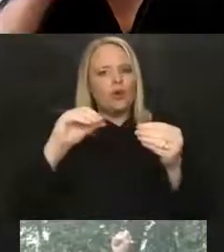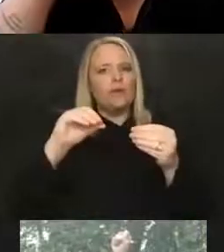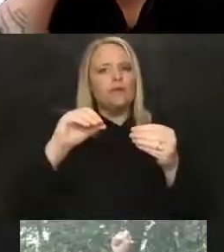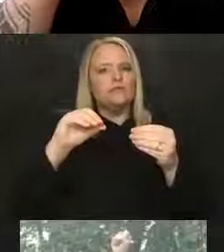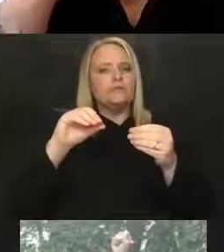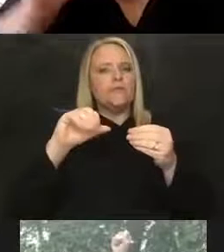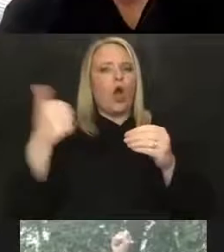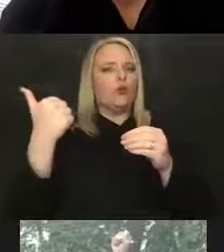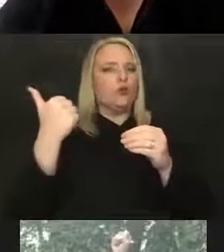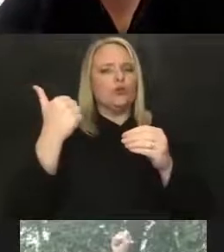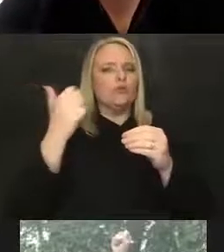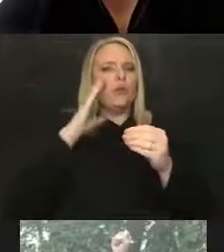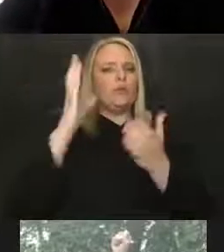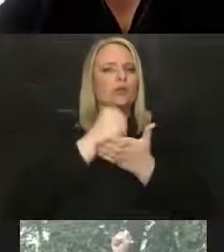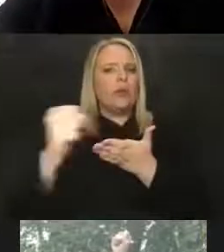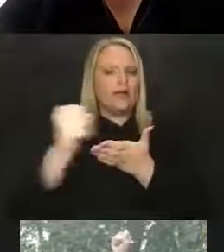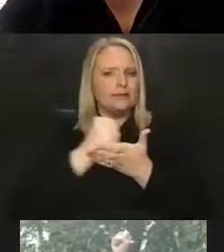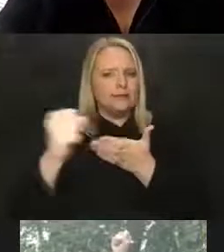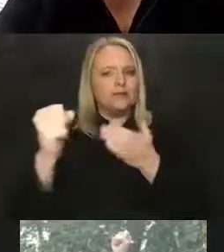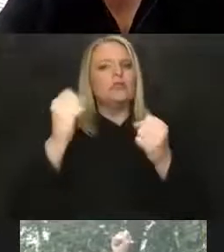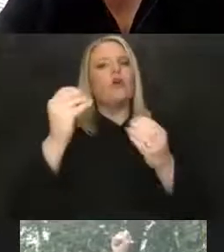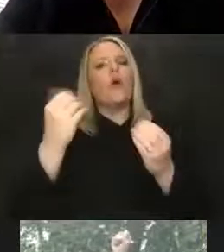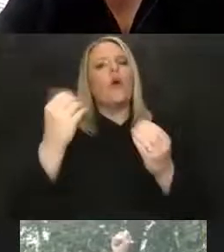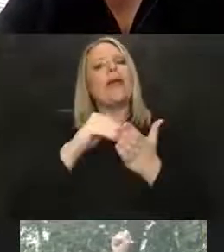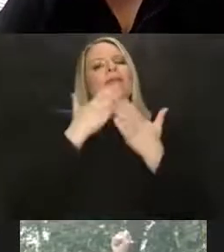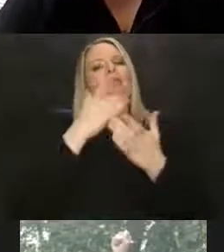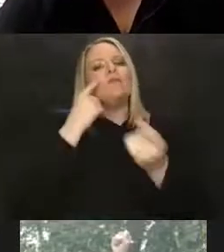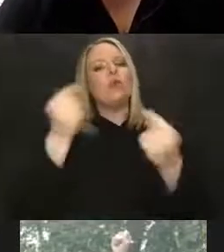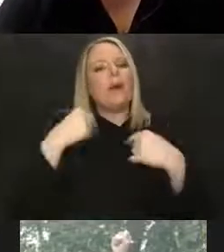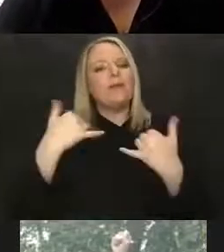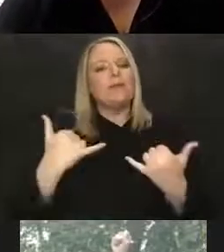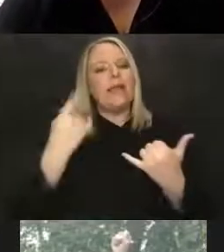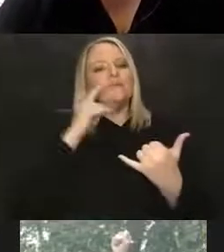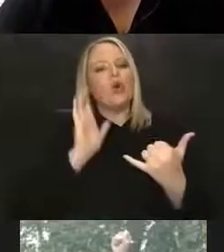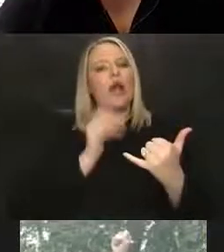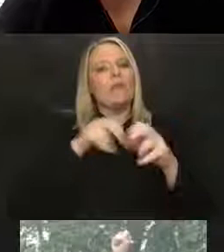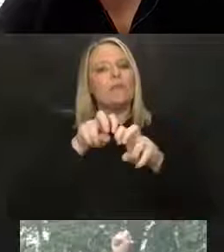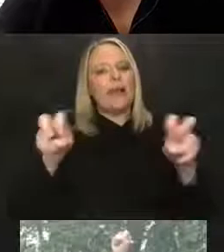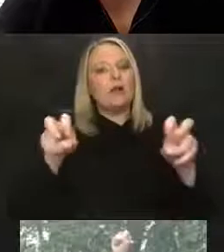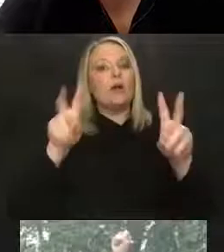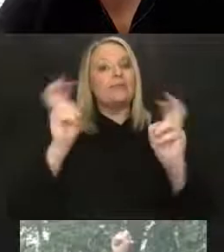Okay, so again thank you for being here today for our panel, and the title of the panel is